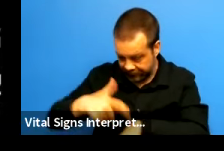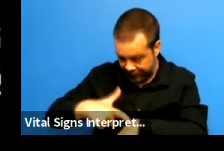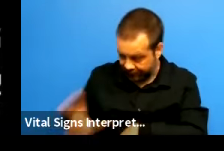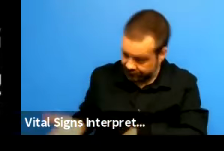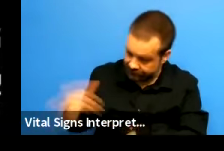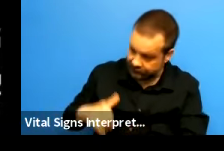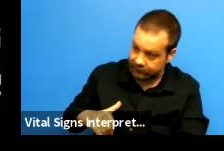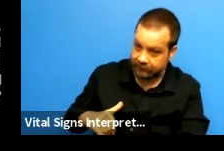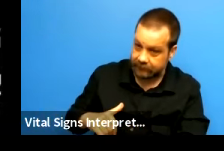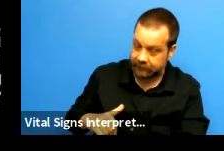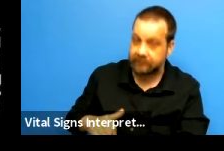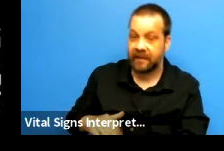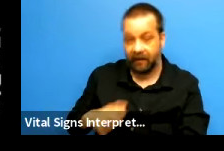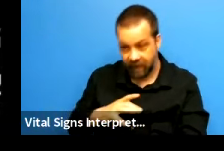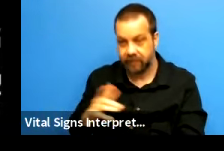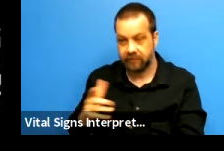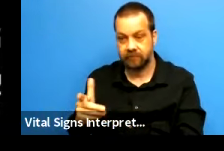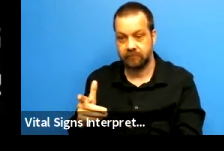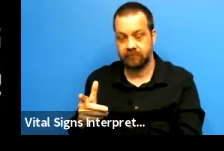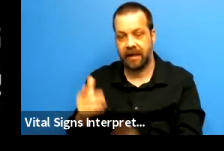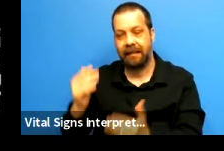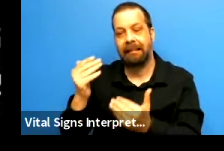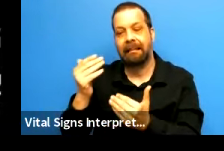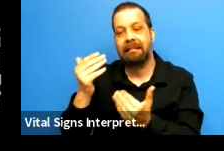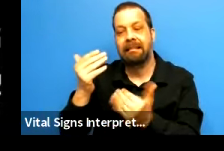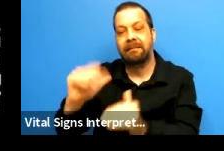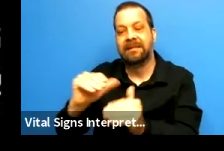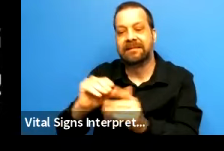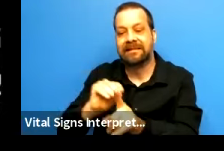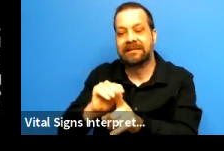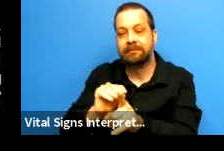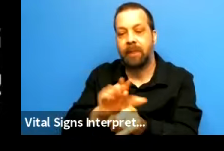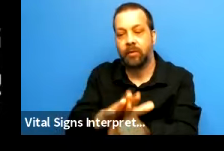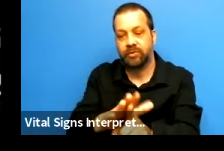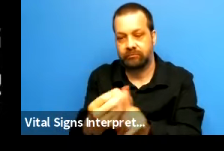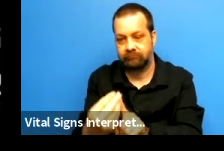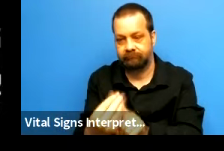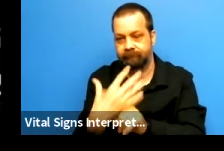That way we have minimal exposure to the other people